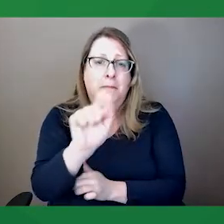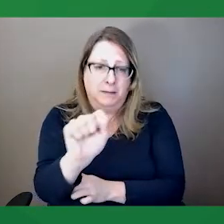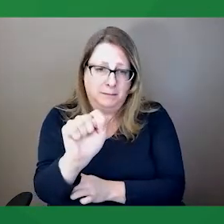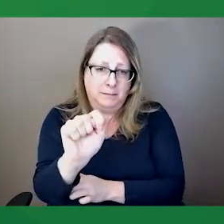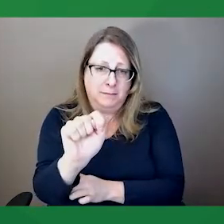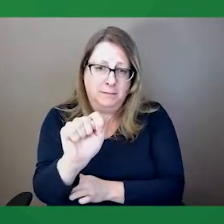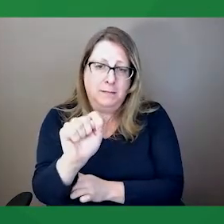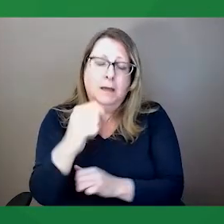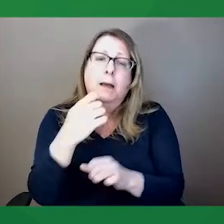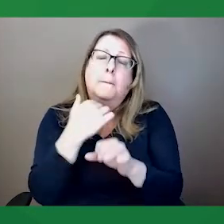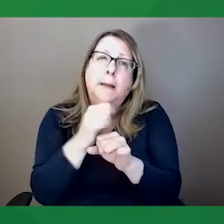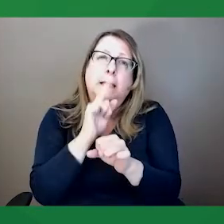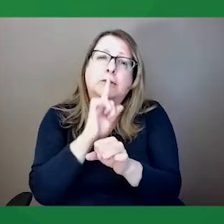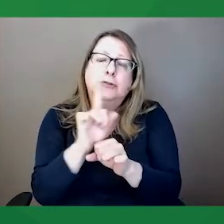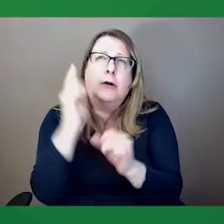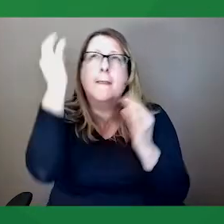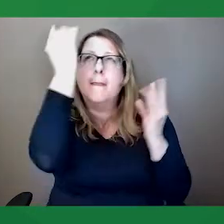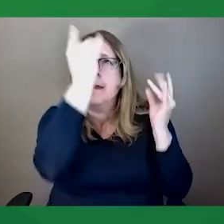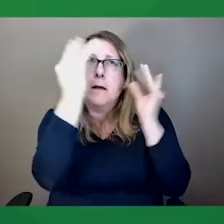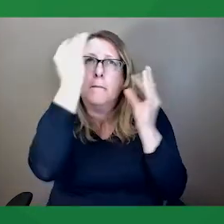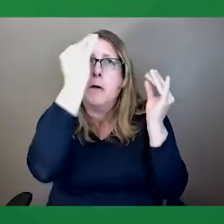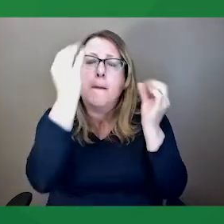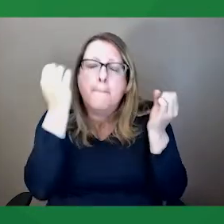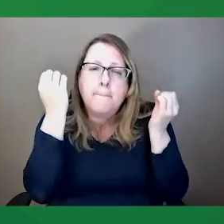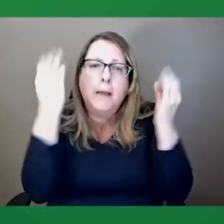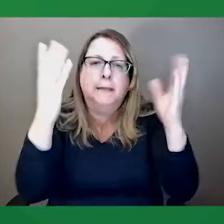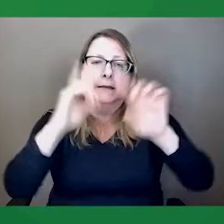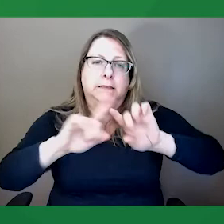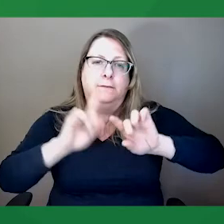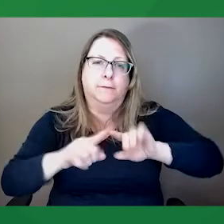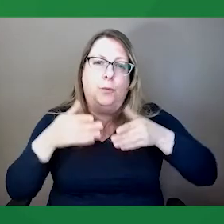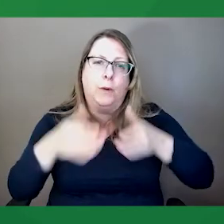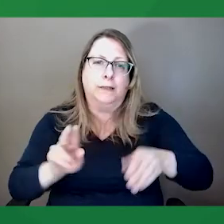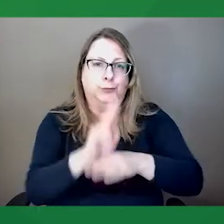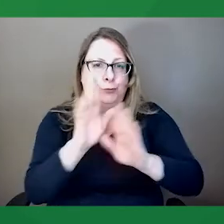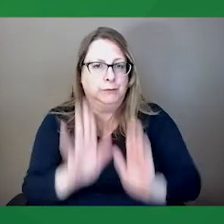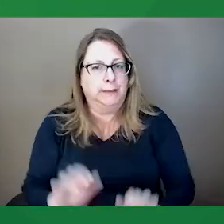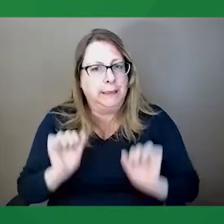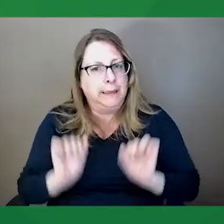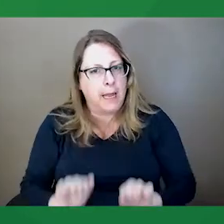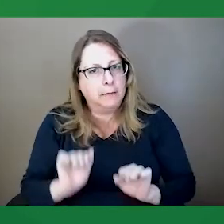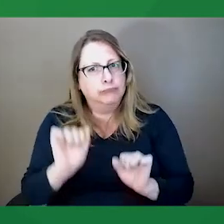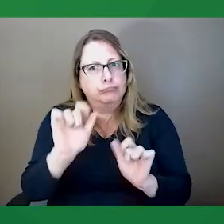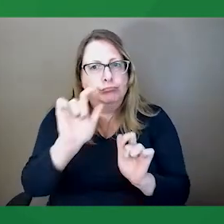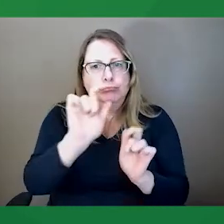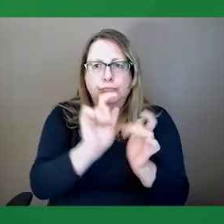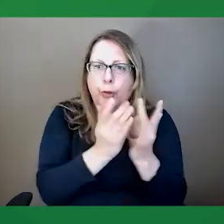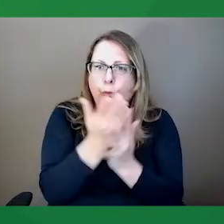So for any element that you're doing out there, account for multiple ways of operation.